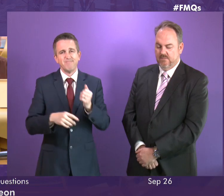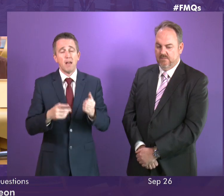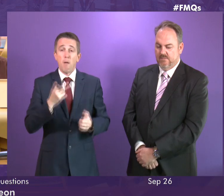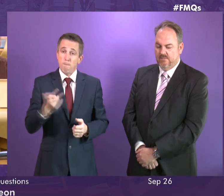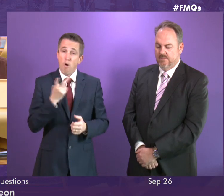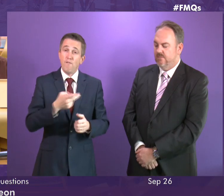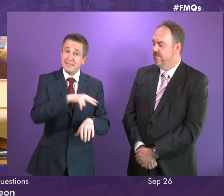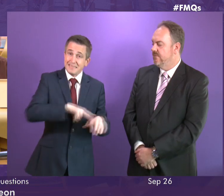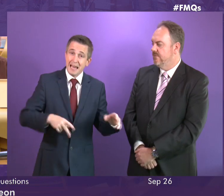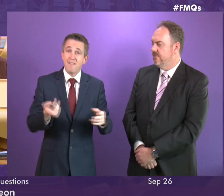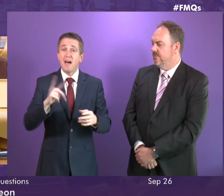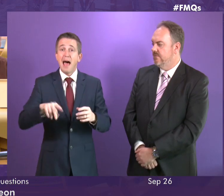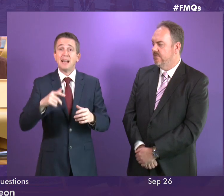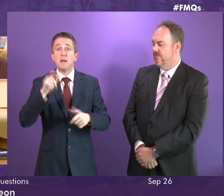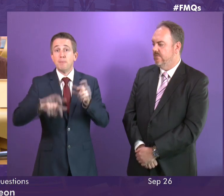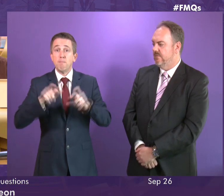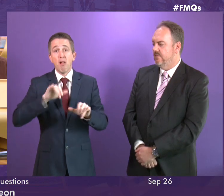the travelling public or Thomas Cook workers.